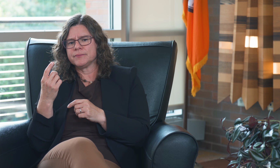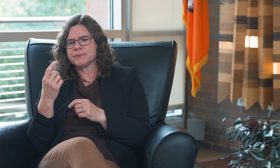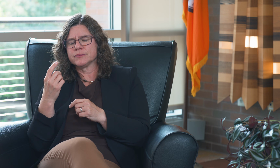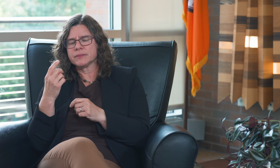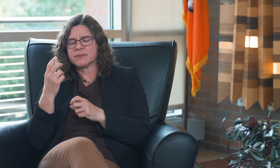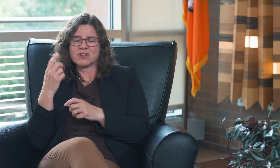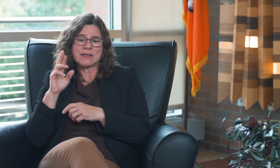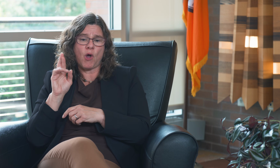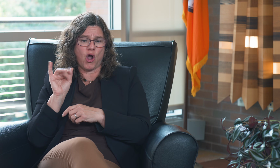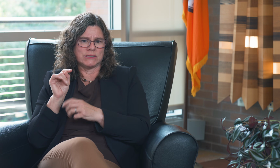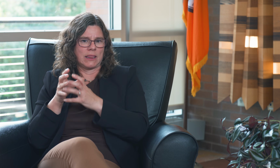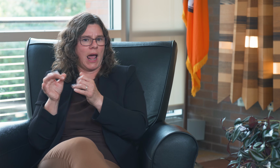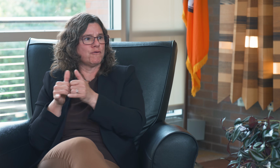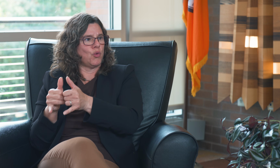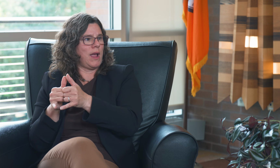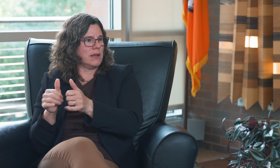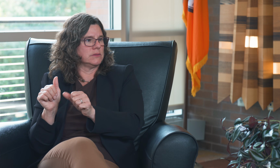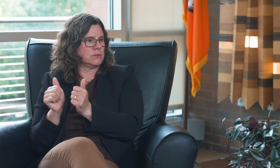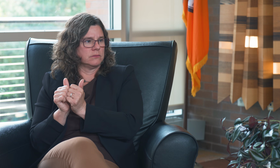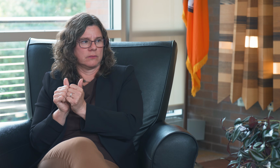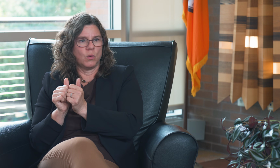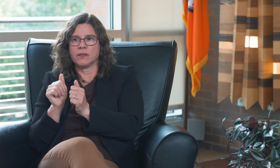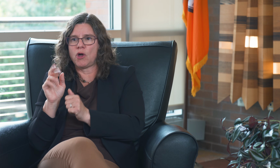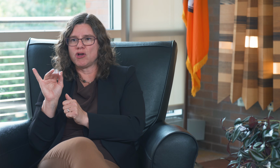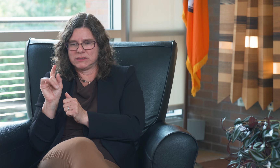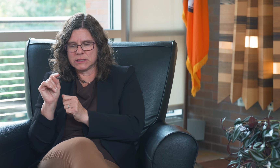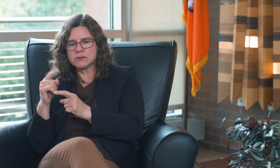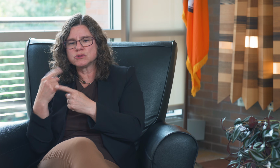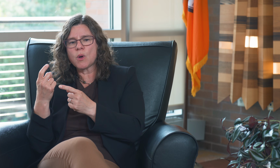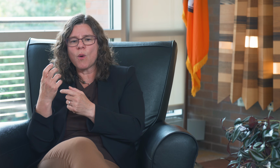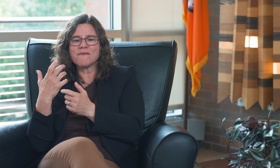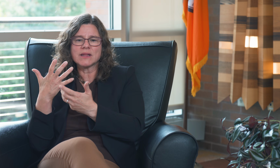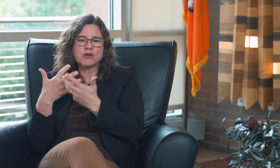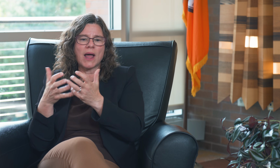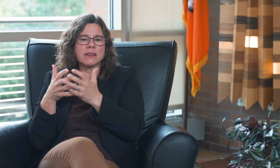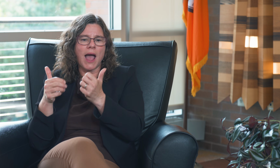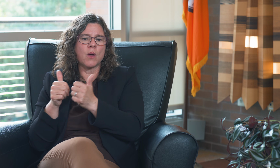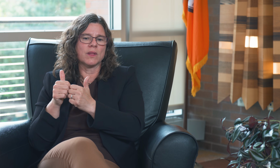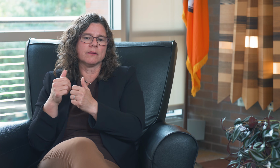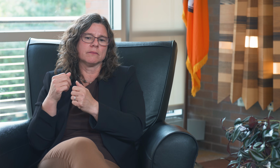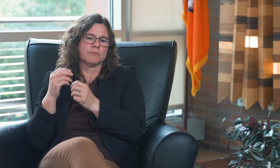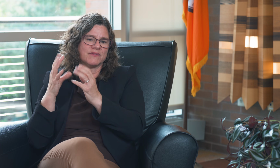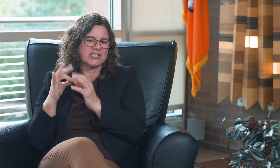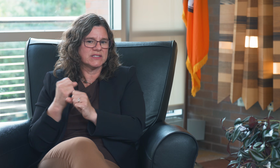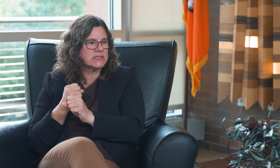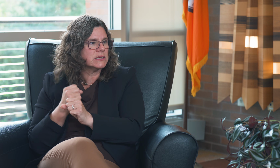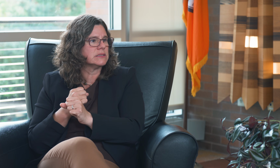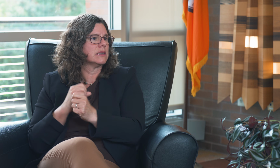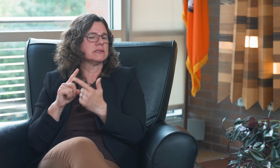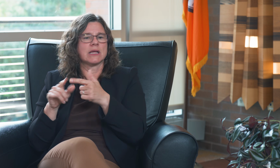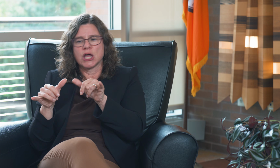For example, RIT, I've done a lot of grant work with over the years. I've been able to interact with professors